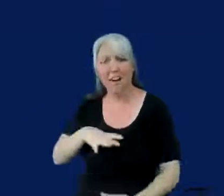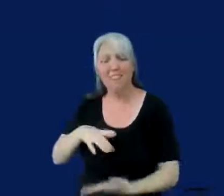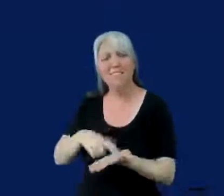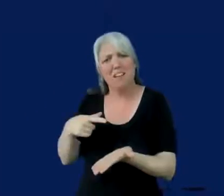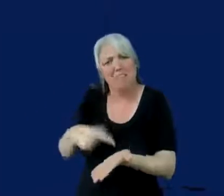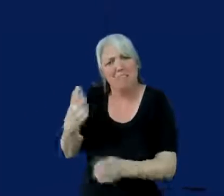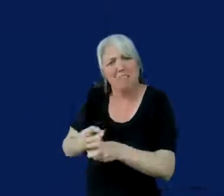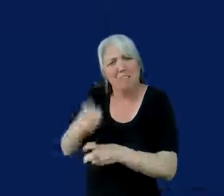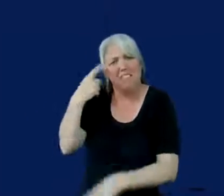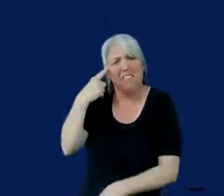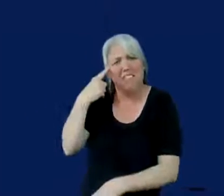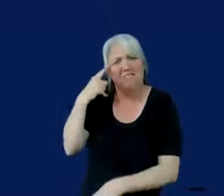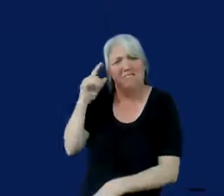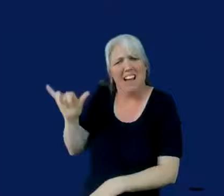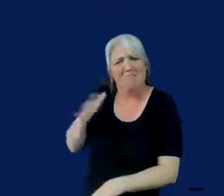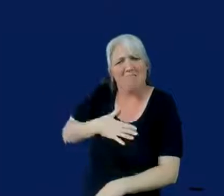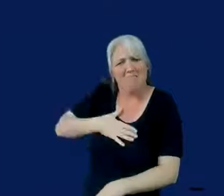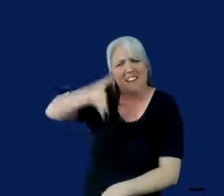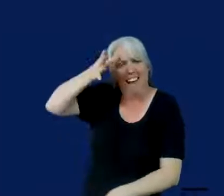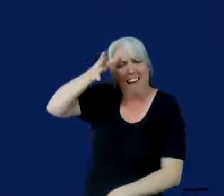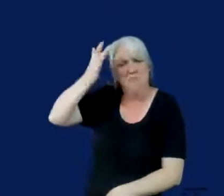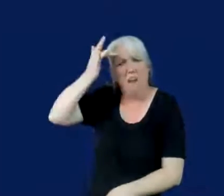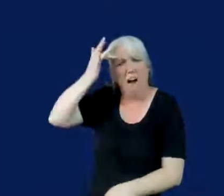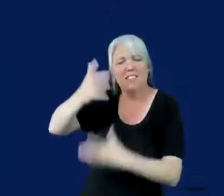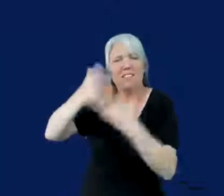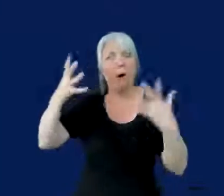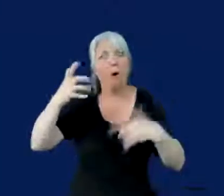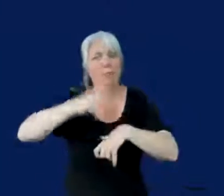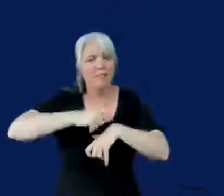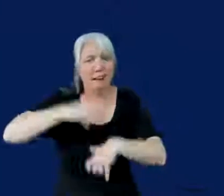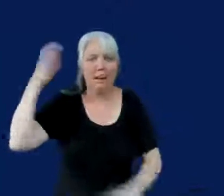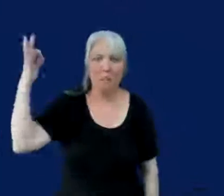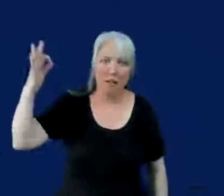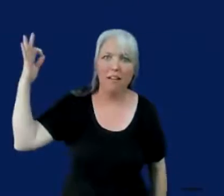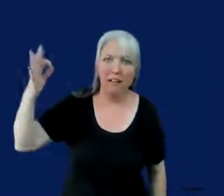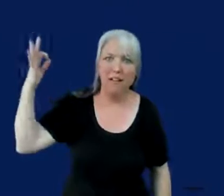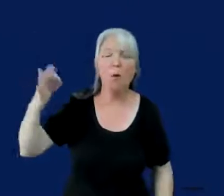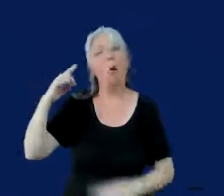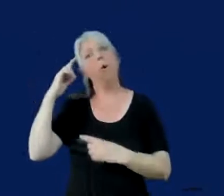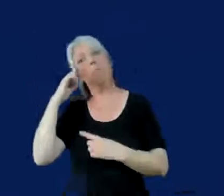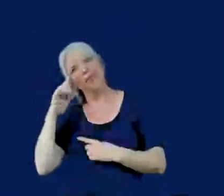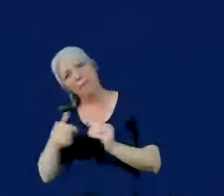about him as my daddy, because he spends so much time preaching or thinking about preaching